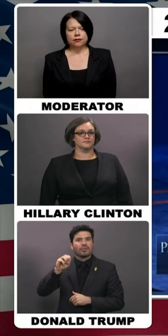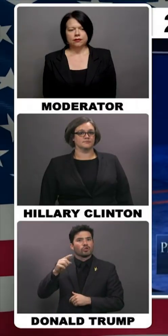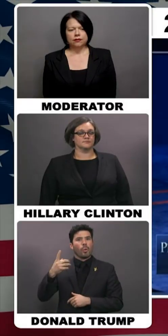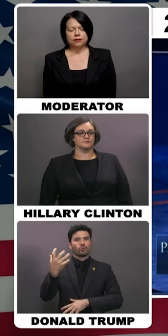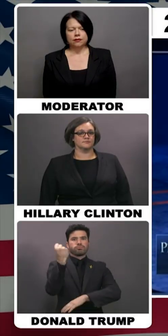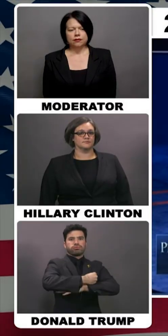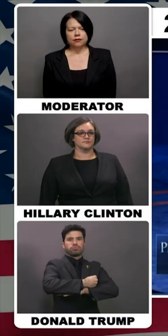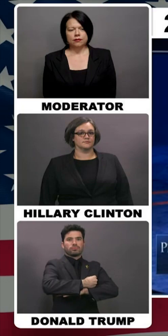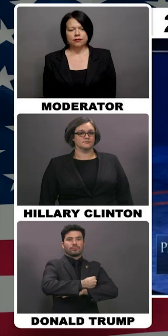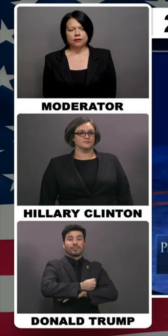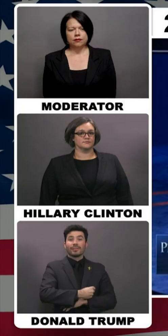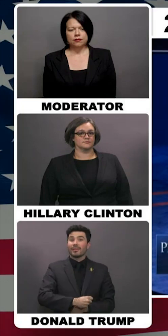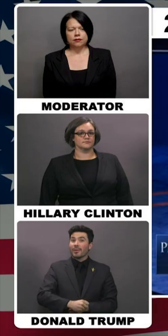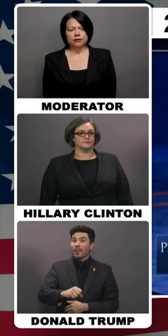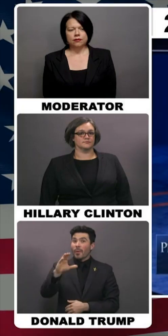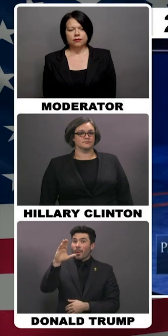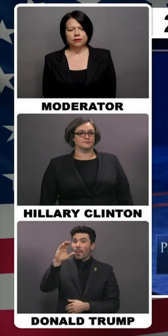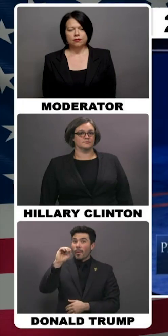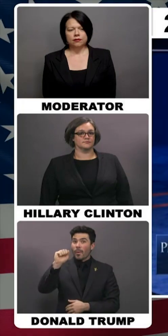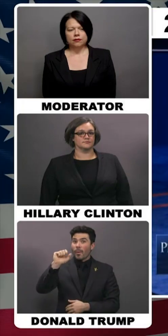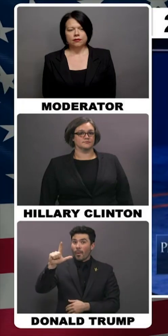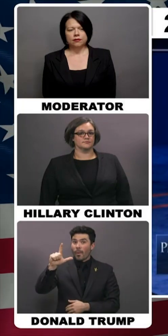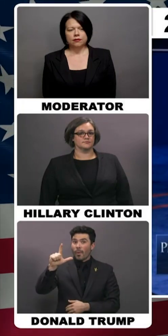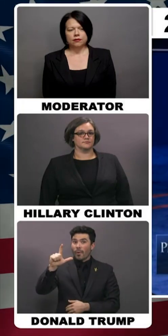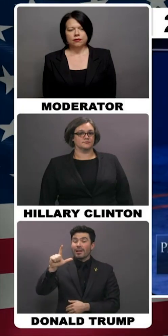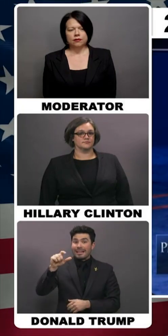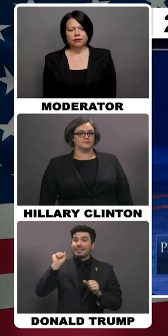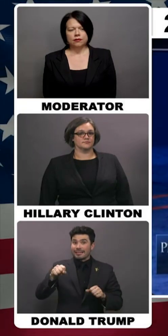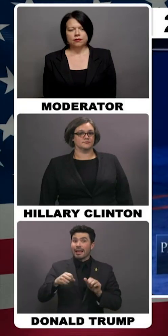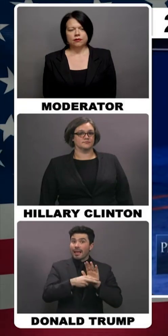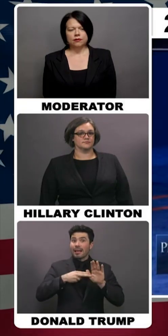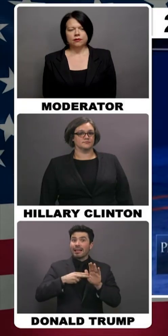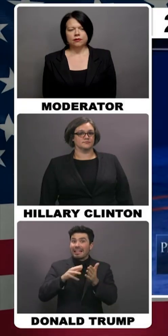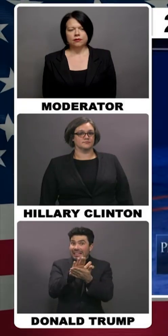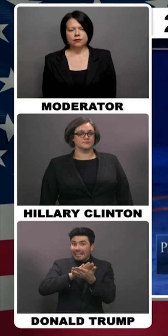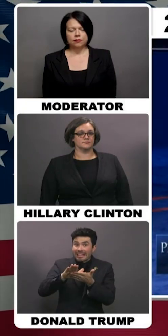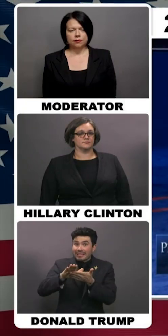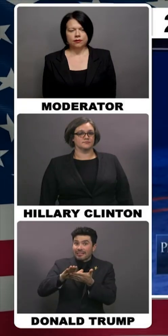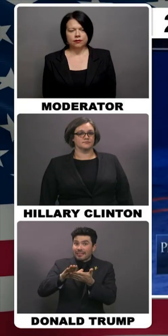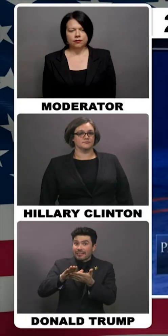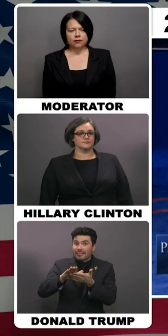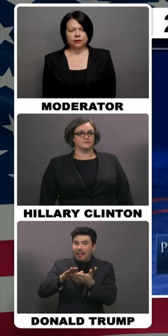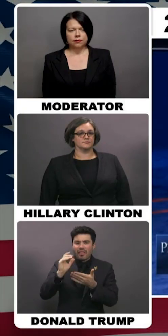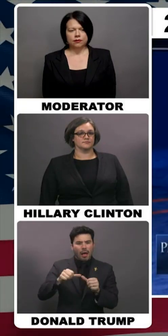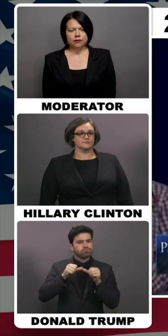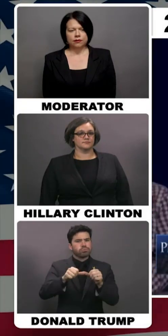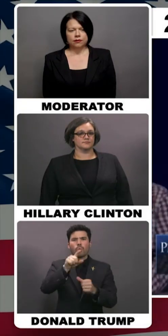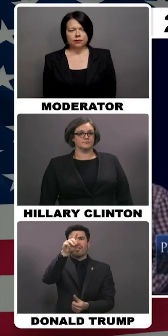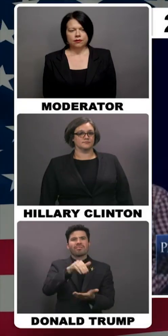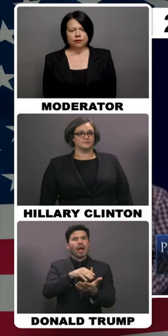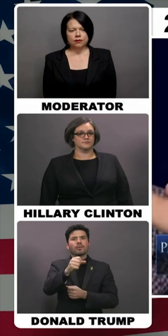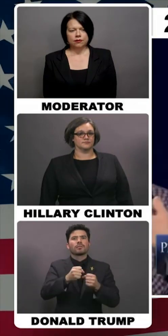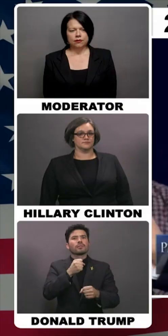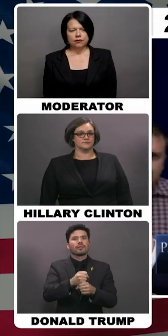Coal will last for a thousand years in this country. Now we have natural gas and so many other things because of technology.